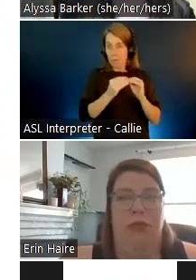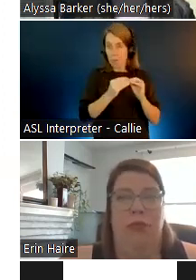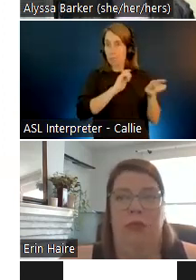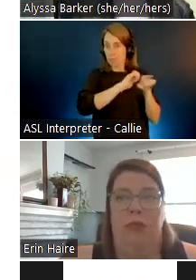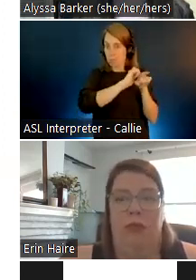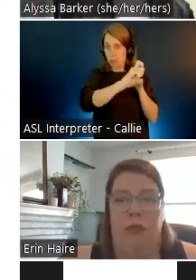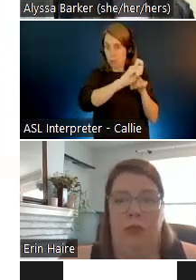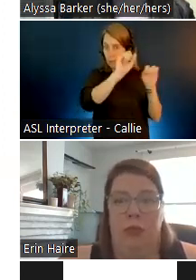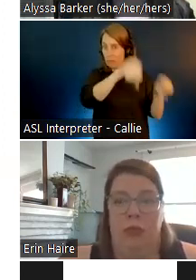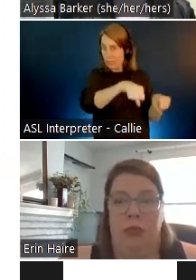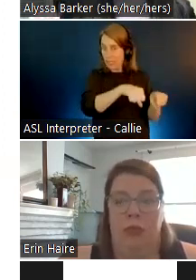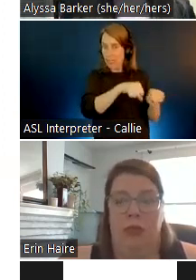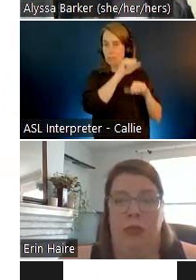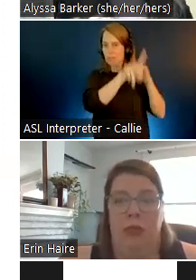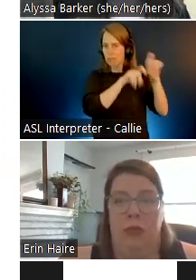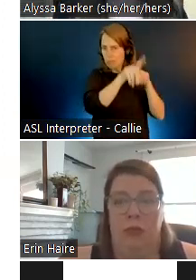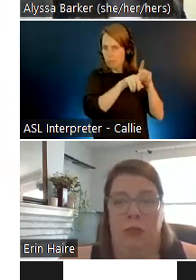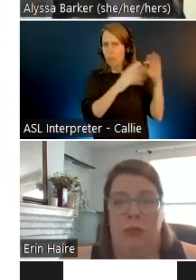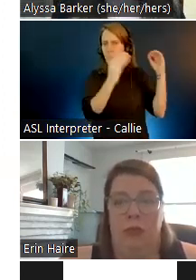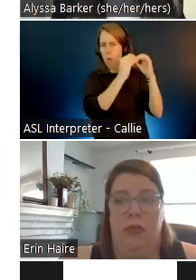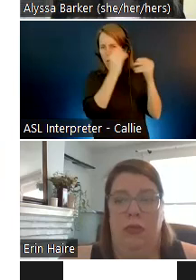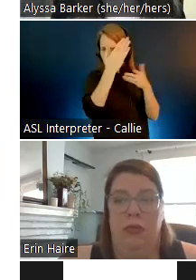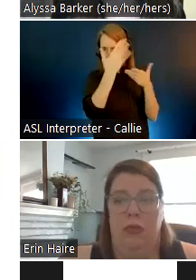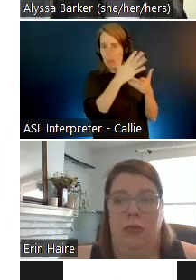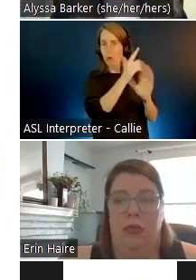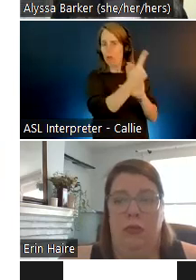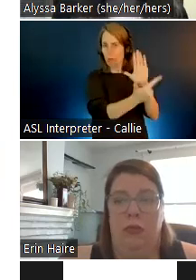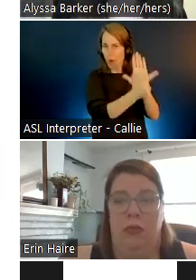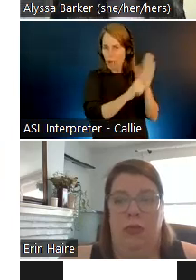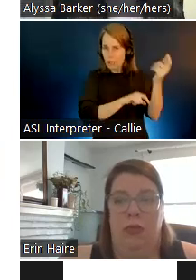or talk to someone about the law a little more specifically again we don't give legal advice